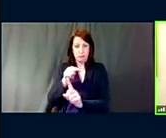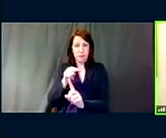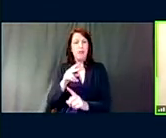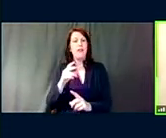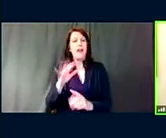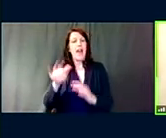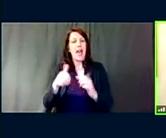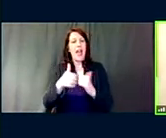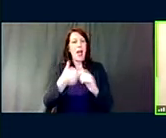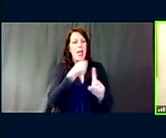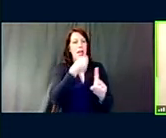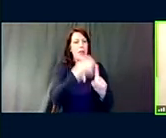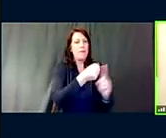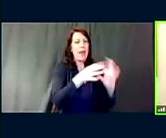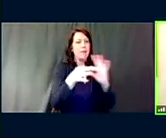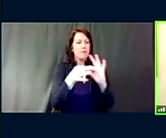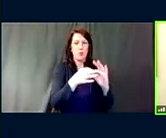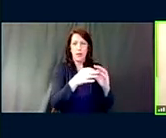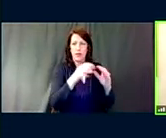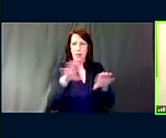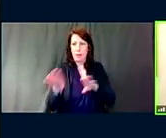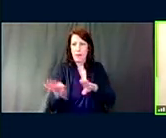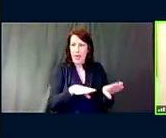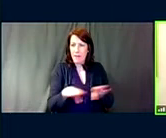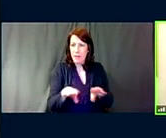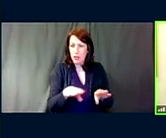AND HOW THAT IMPACTS ON CERTAIN